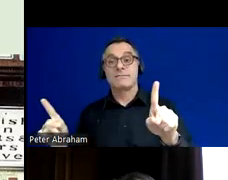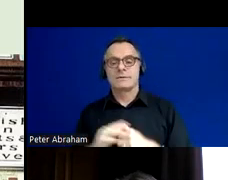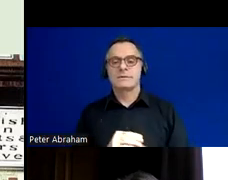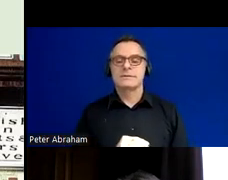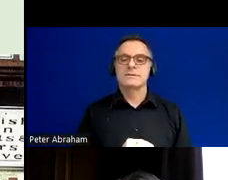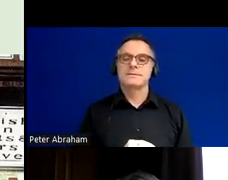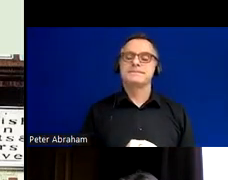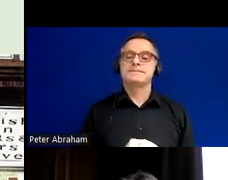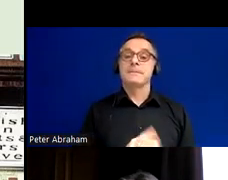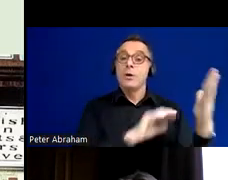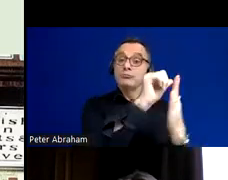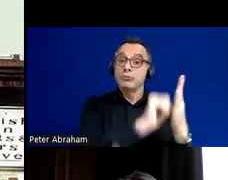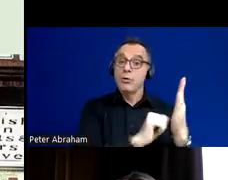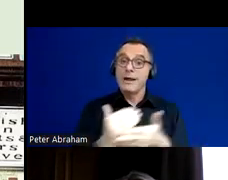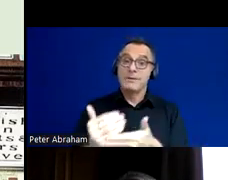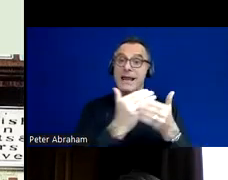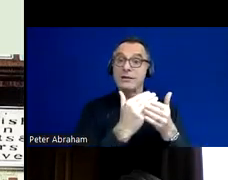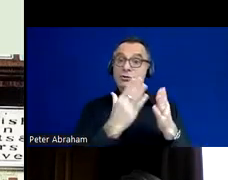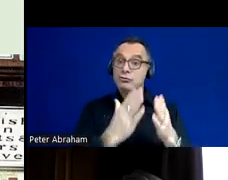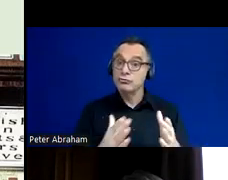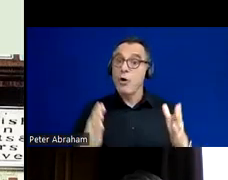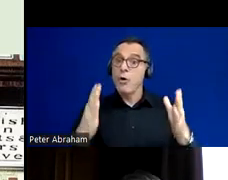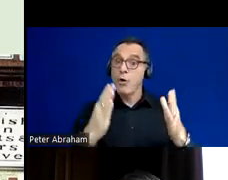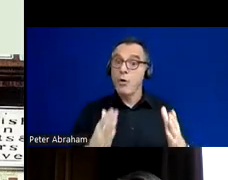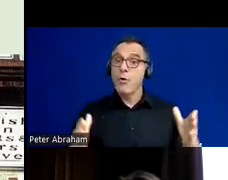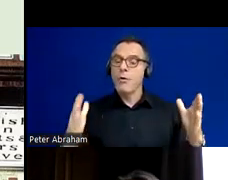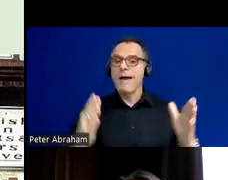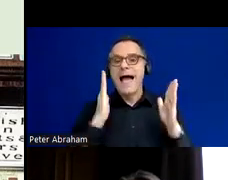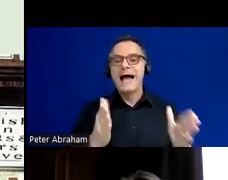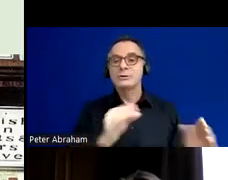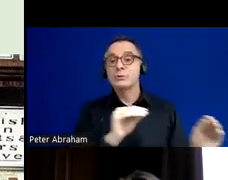collection started to grow, relocation was essential. So, the libraries have actually